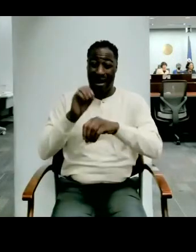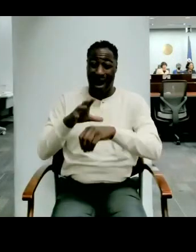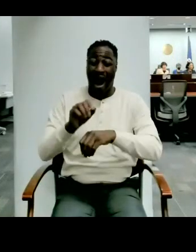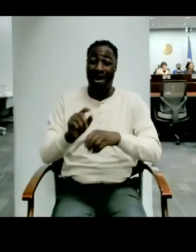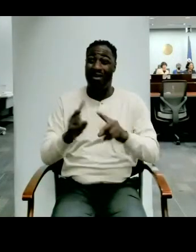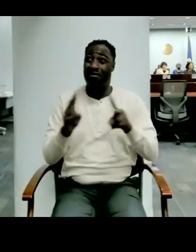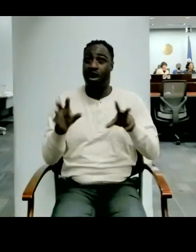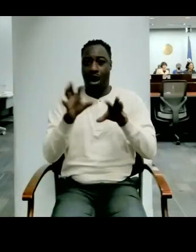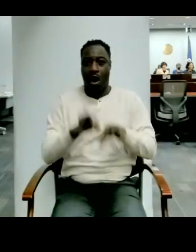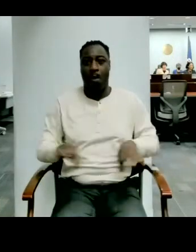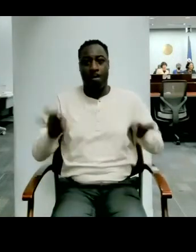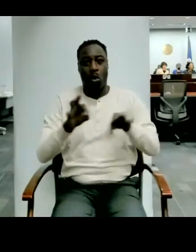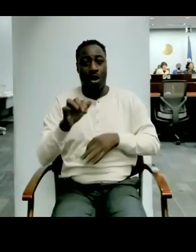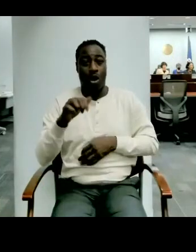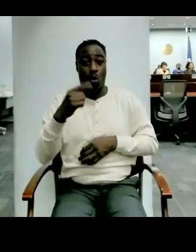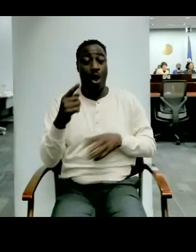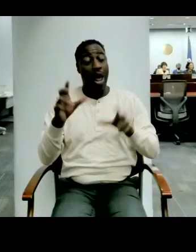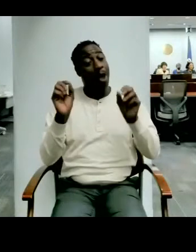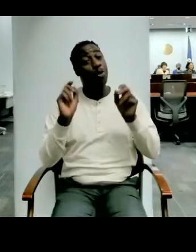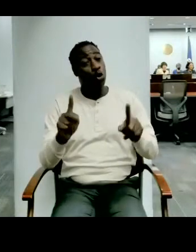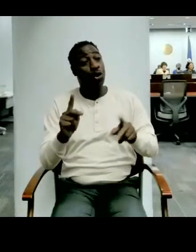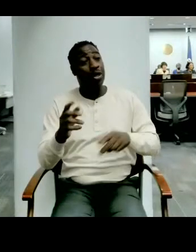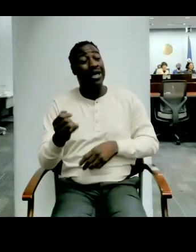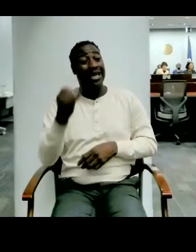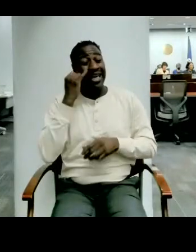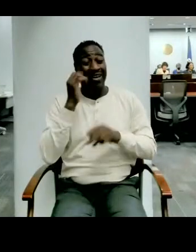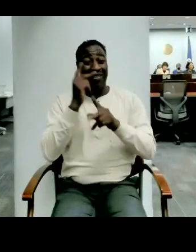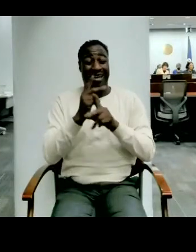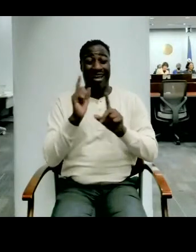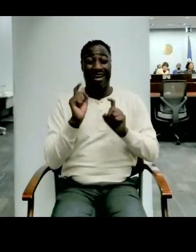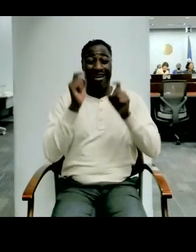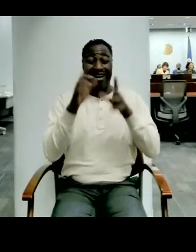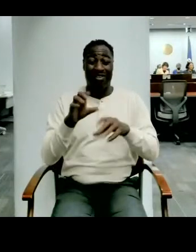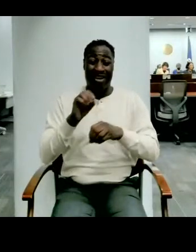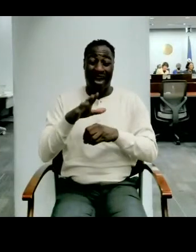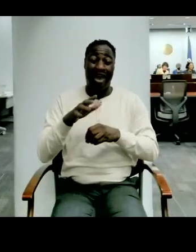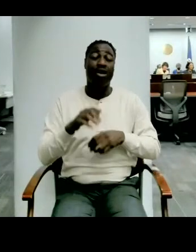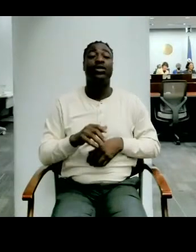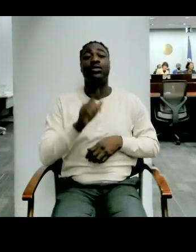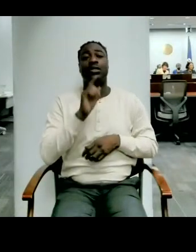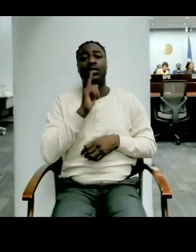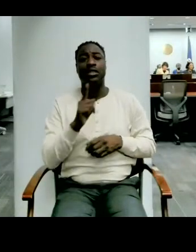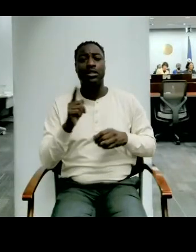I think that's one opportunity if the caregiver guidance was further updated and supplemented